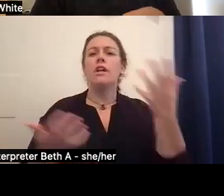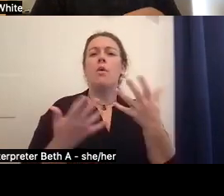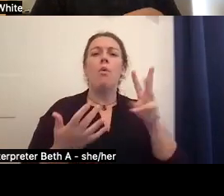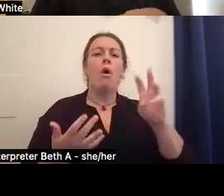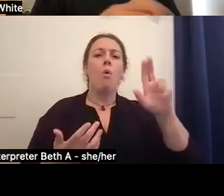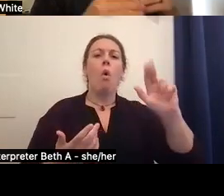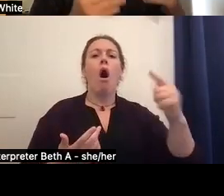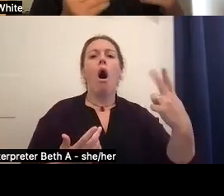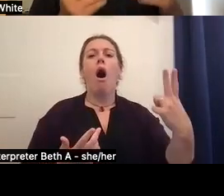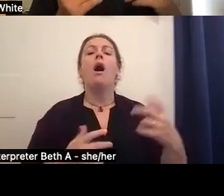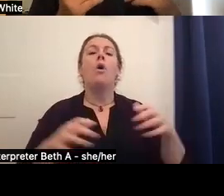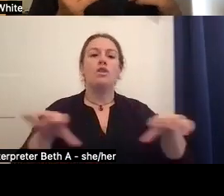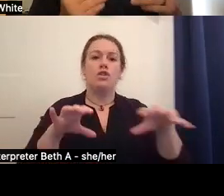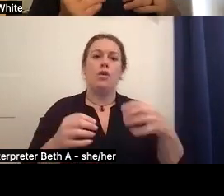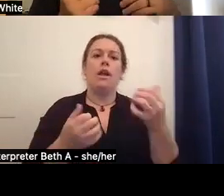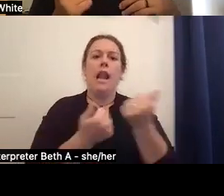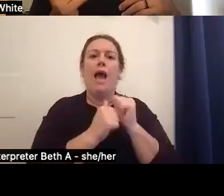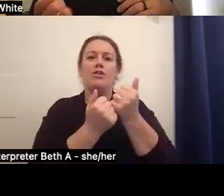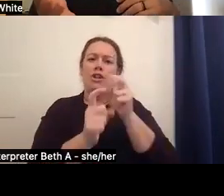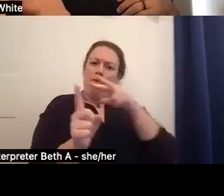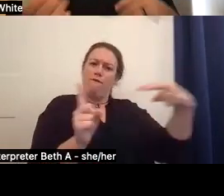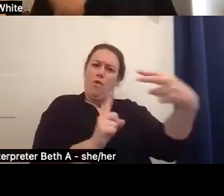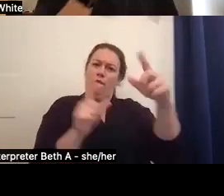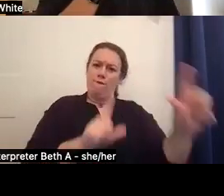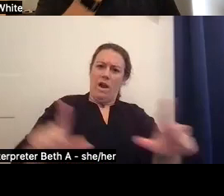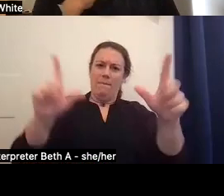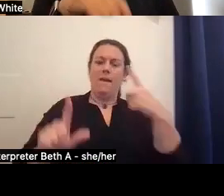the Canadian Museum of History and so part of his collection, or most of his collection is